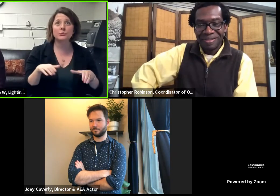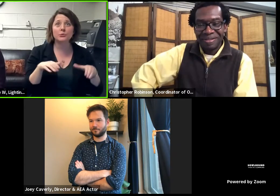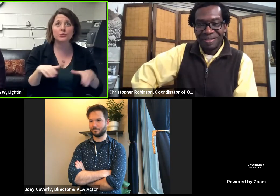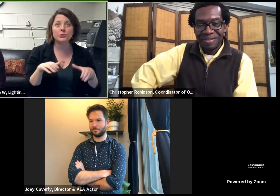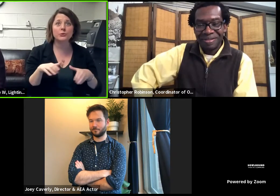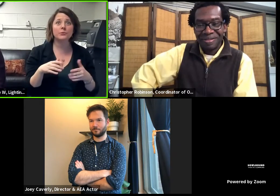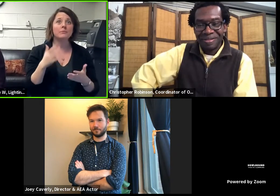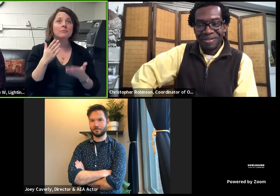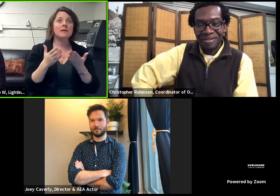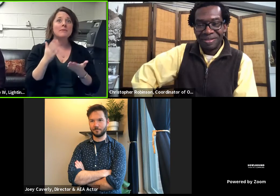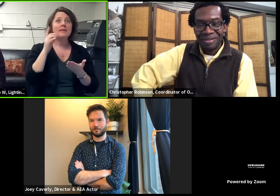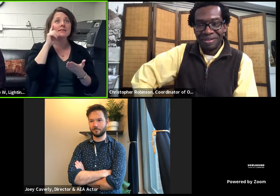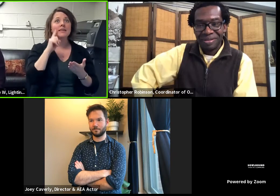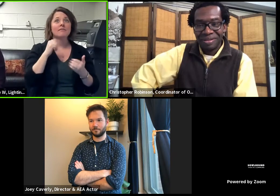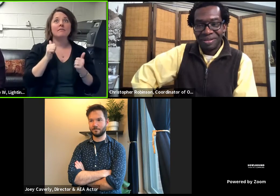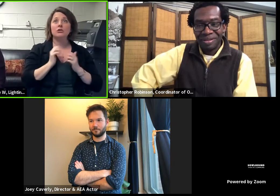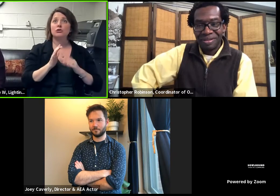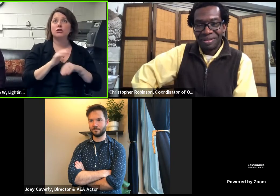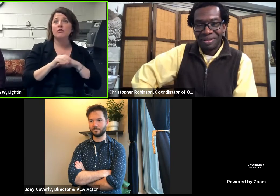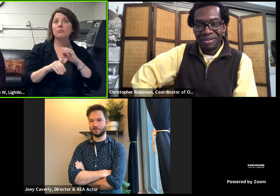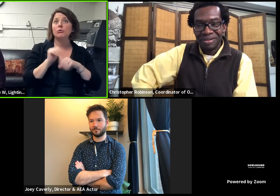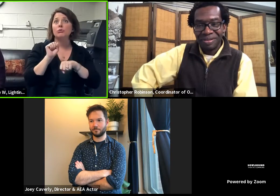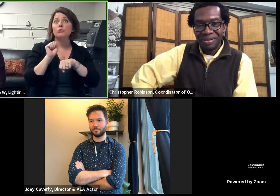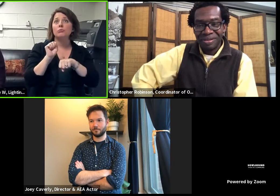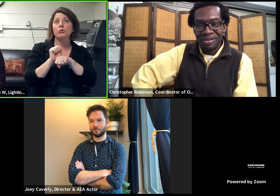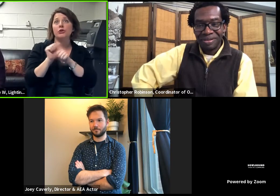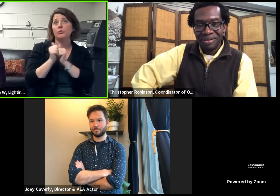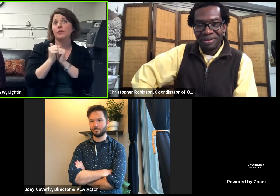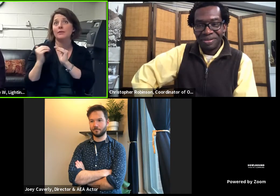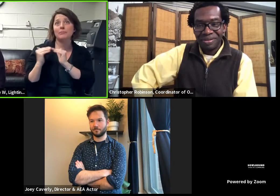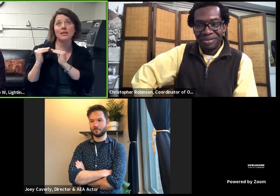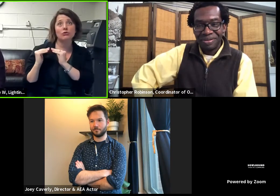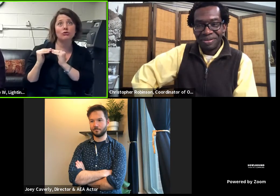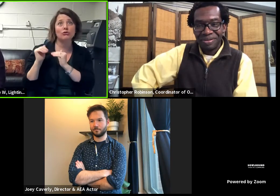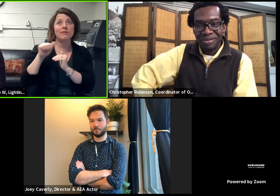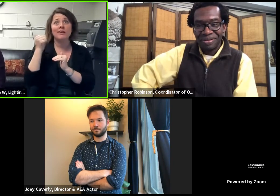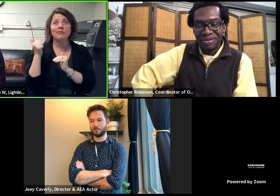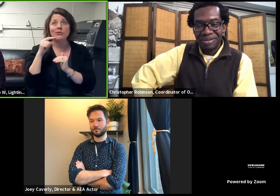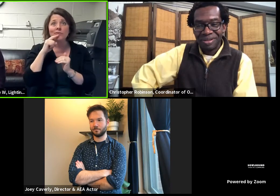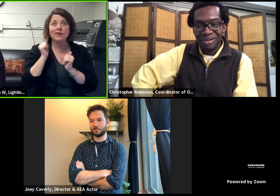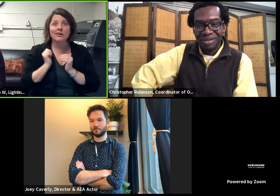And you ask too what the deaf actors are willing to do. Maybe the deaf actors are comfortable working with a peer,